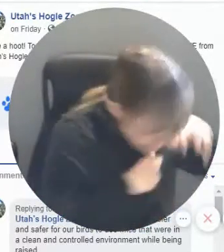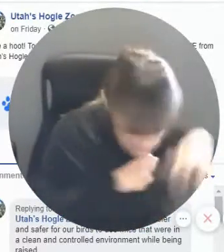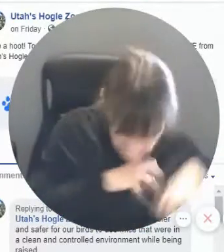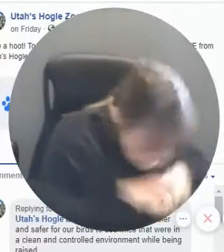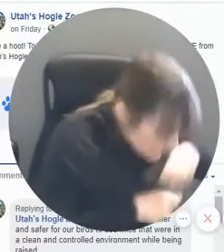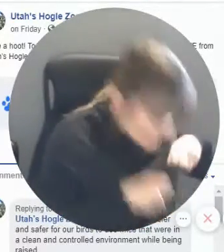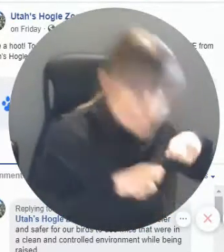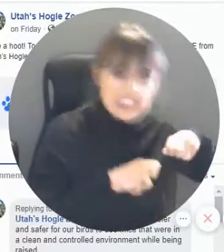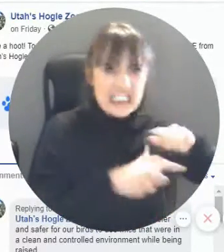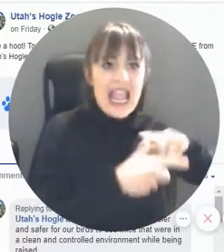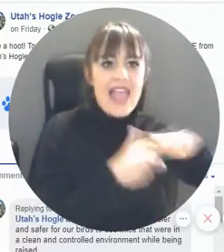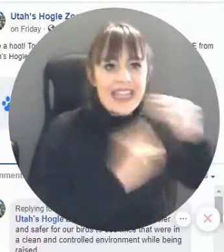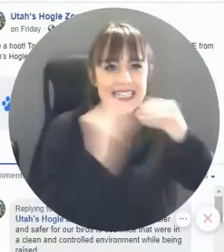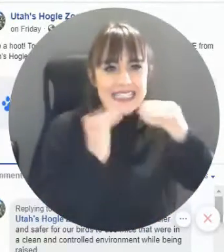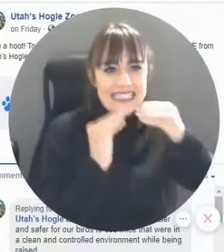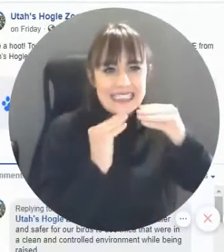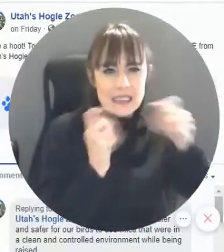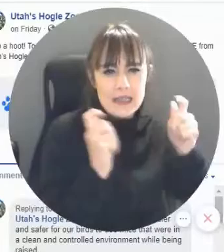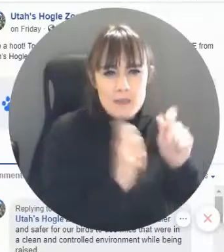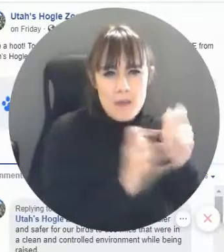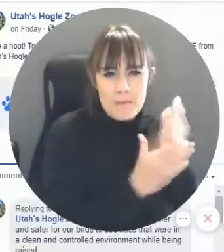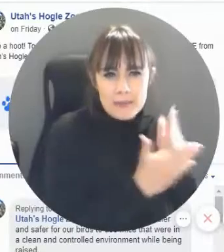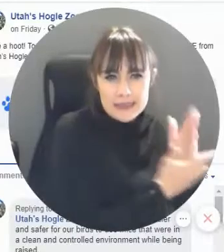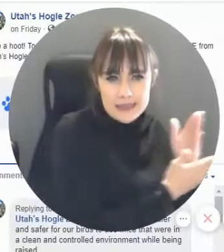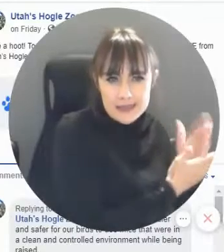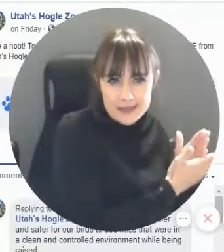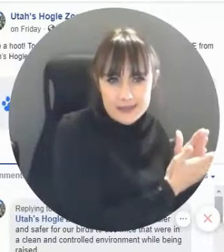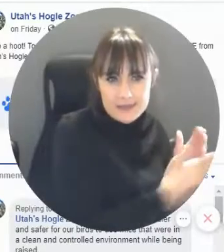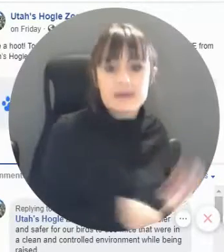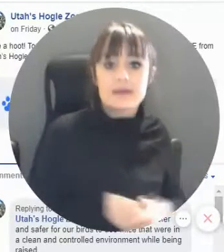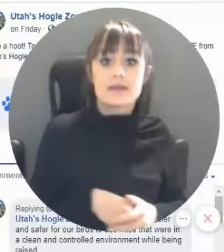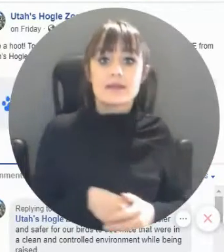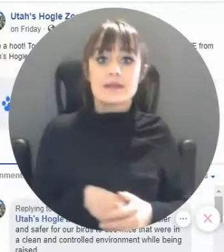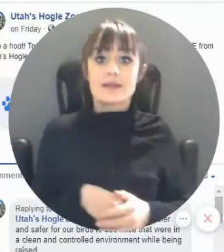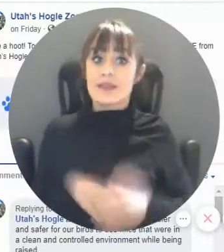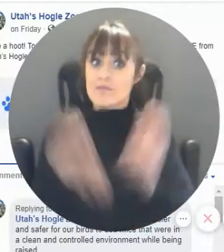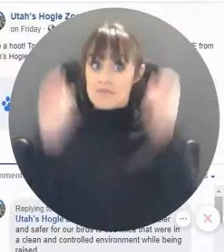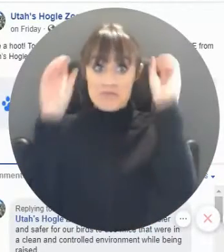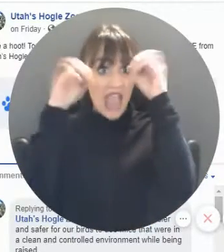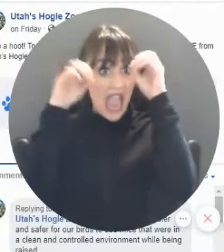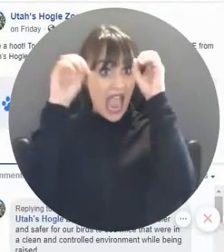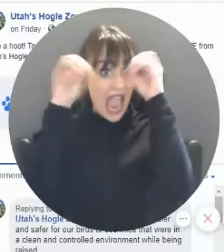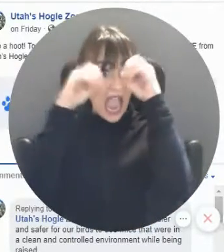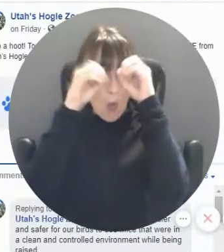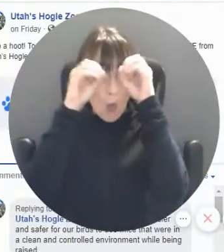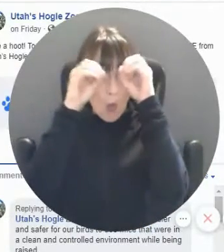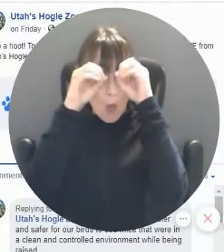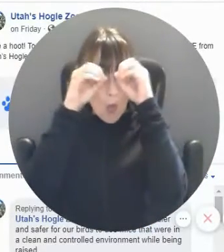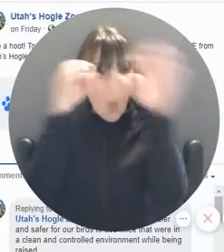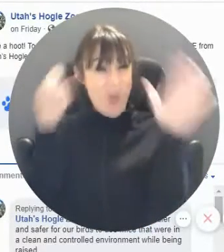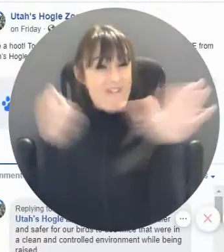And then, it will all get digested down in the stomach. But for an owl, it swallows that prey item whole, and then